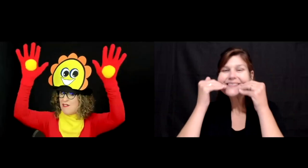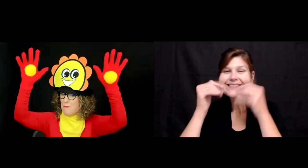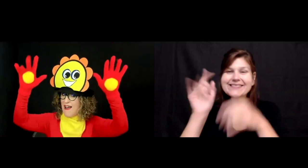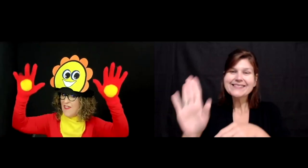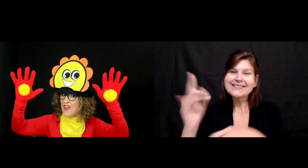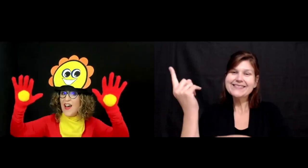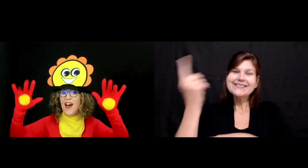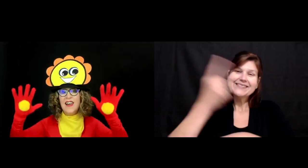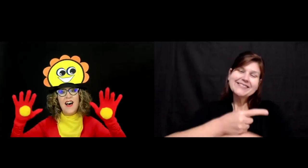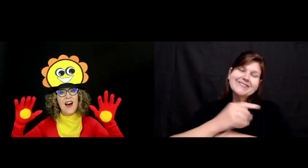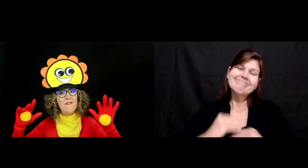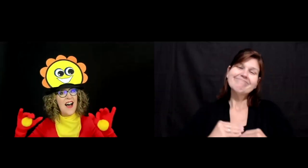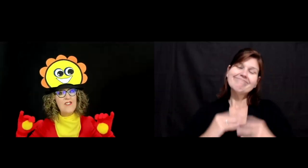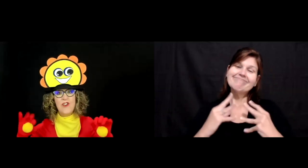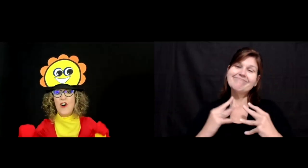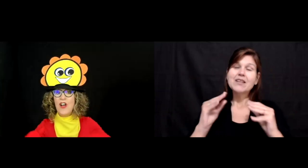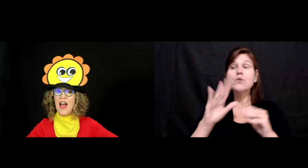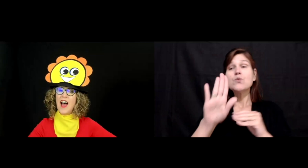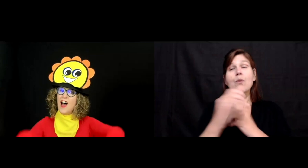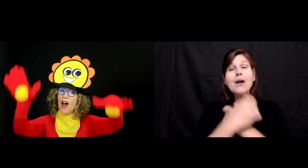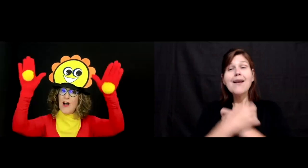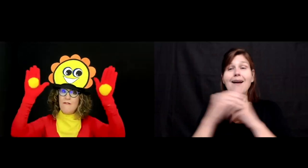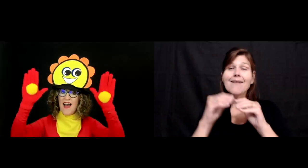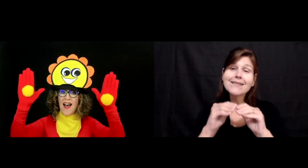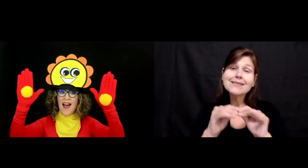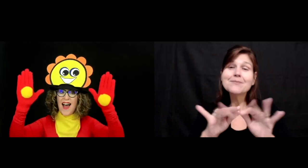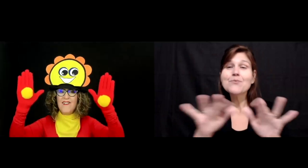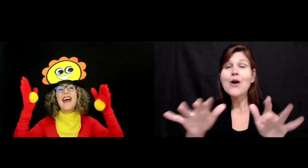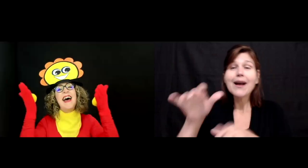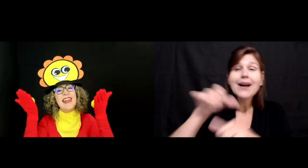So spread the love and joy around